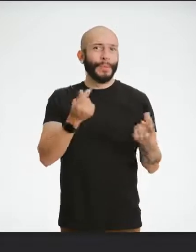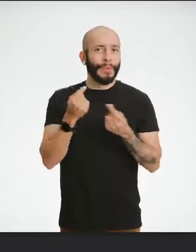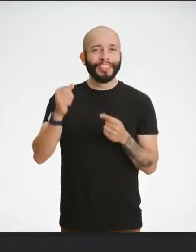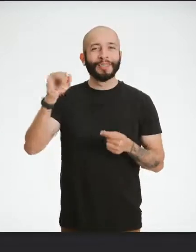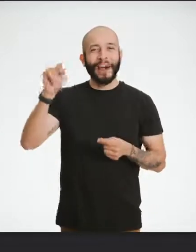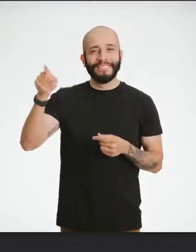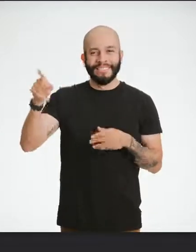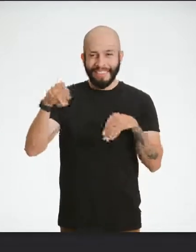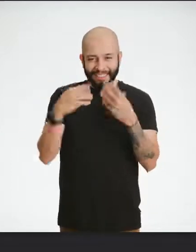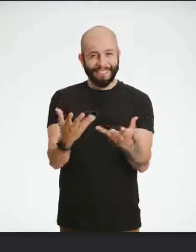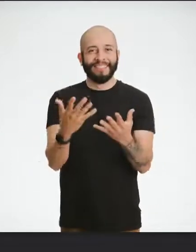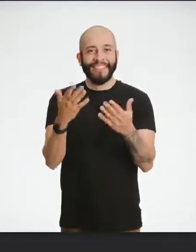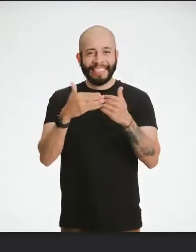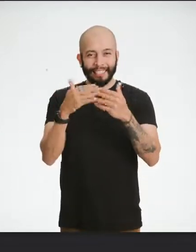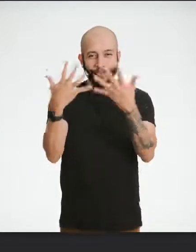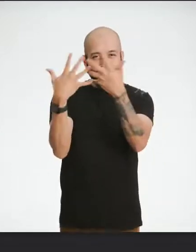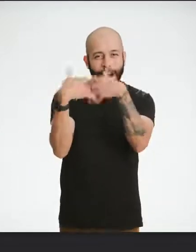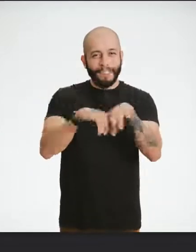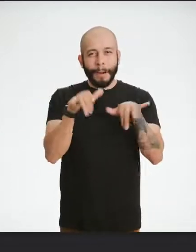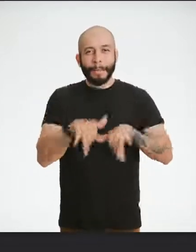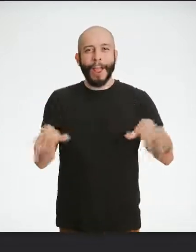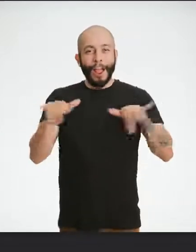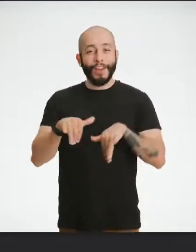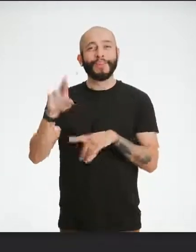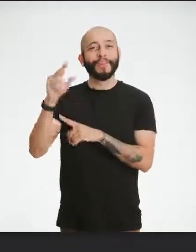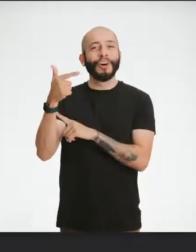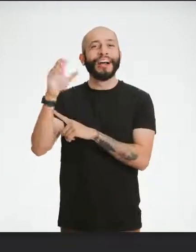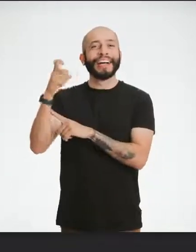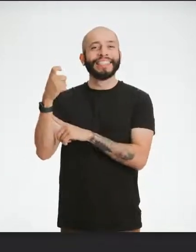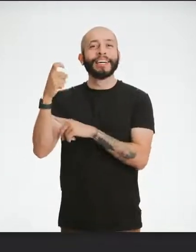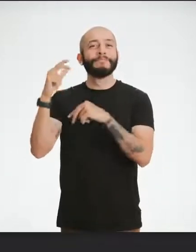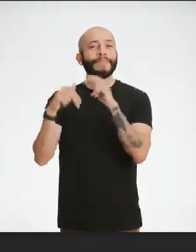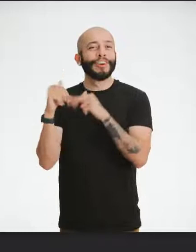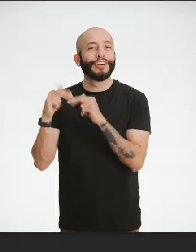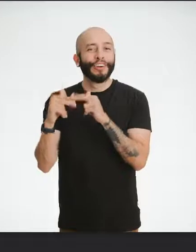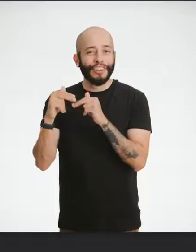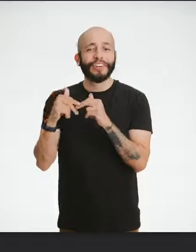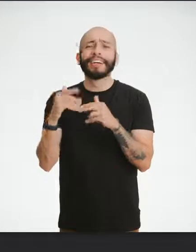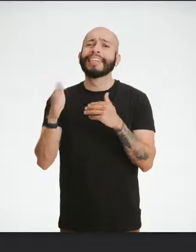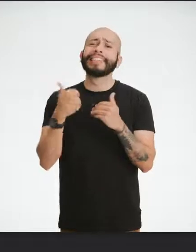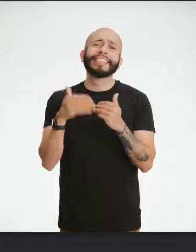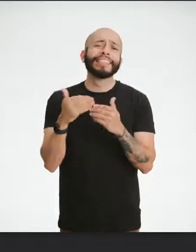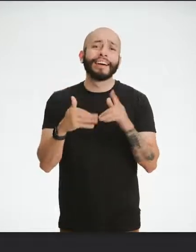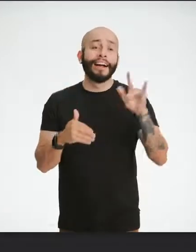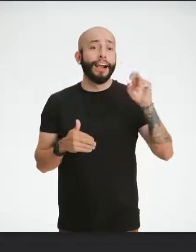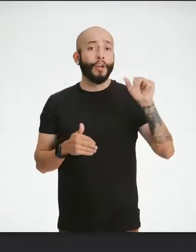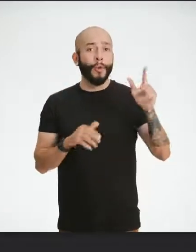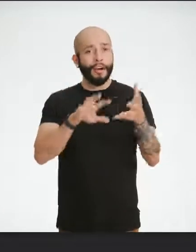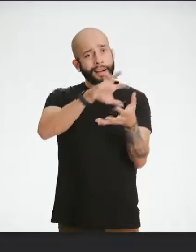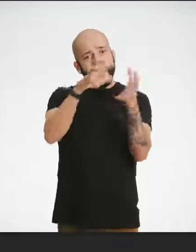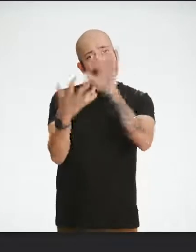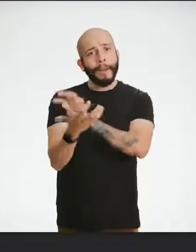offers an even better way to craft these patterns– regex builders.